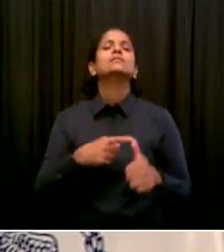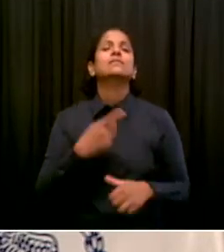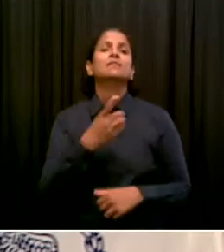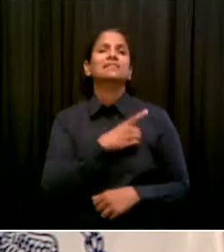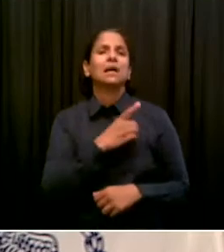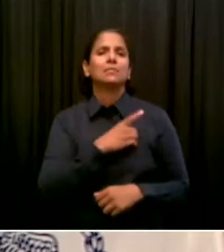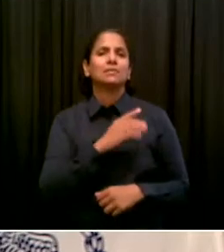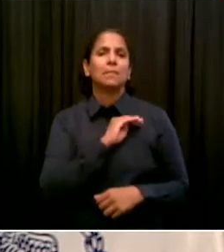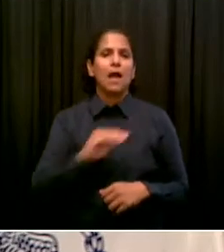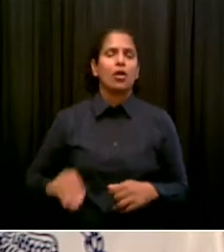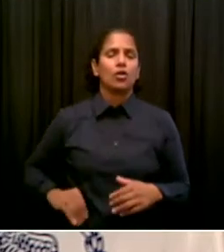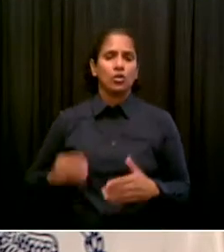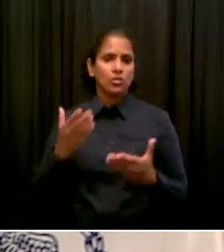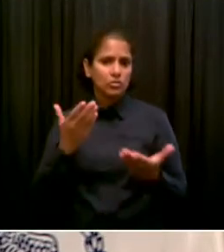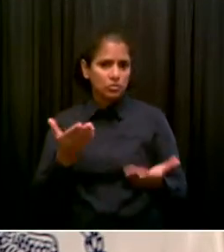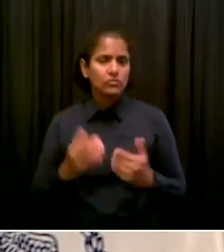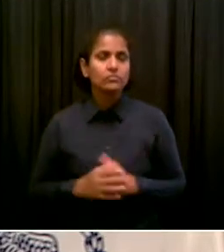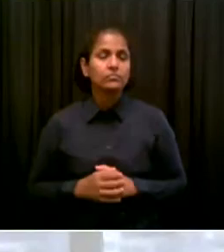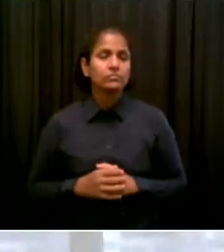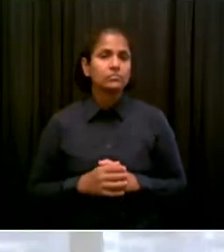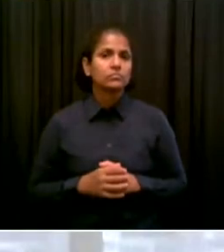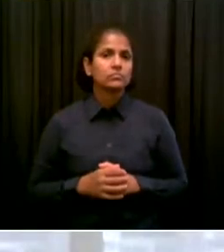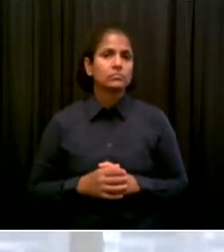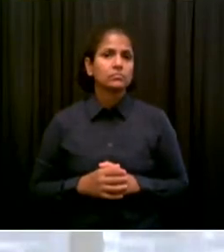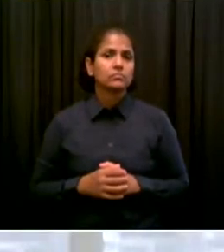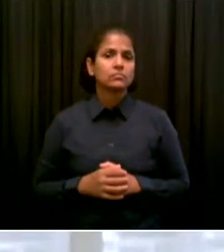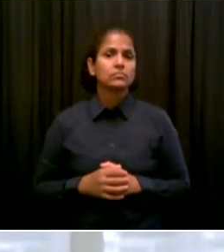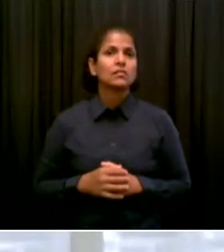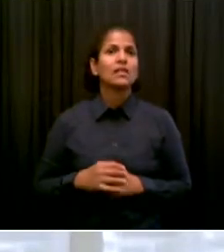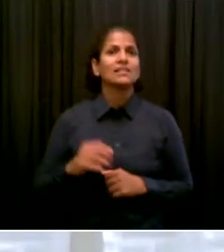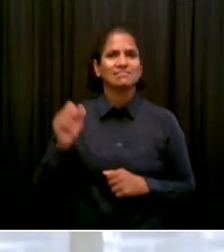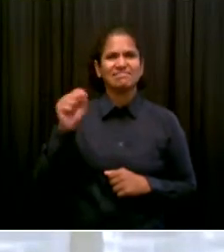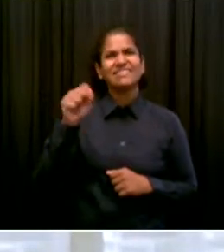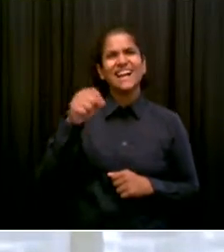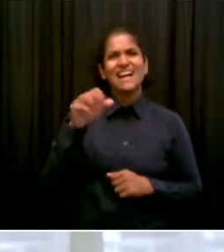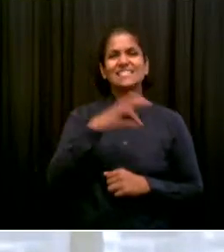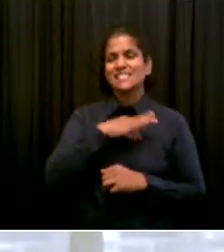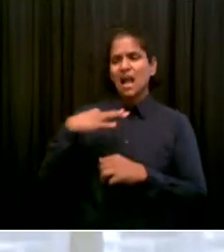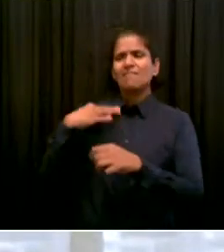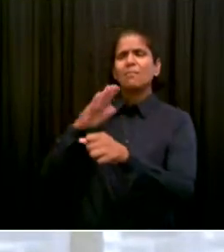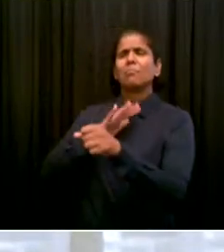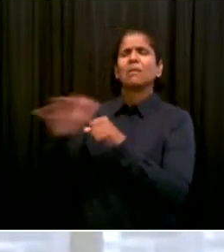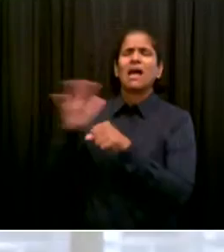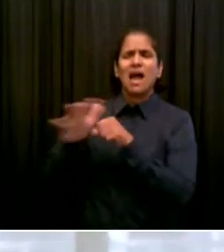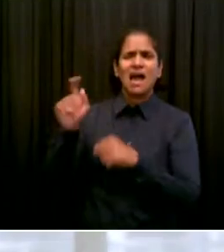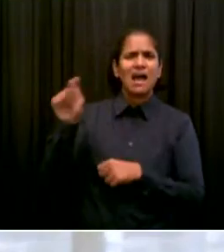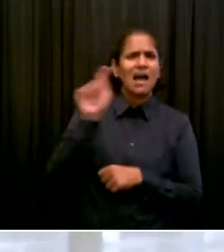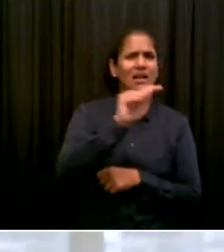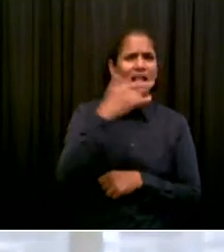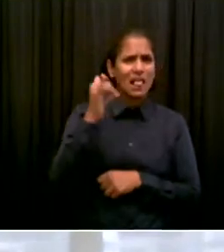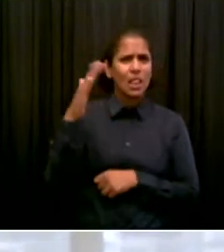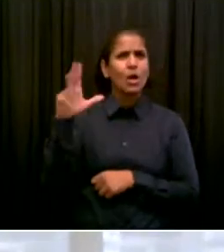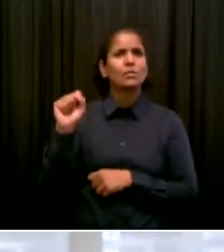WE HAVE TO FIX EACH AND EVY ER ONE OF THEM. I AM SEEING REAL IMPORVEMENT AND THE SCHOOL BUS SYSTEM BUT EACH OF THE SITUATIONS HAS TO BE RESOLVED.